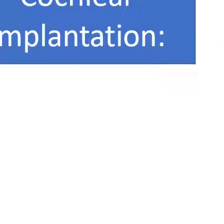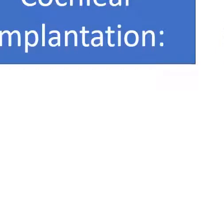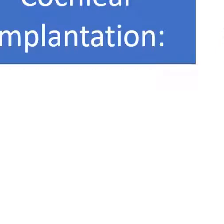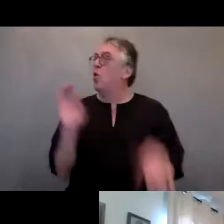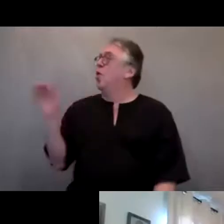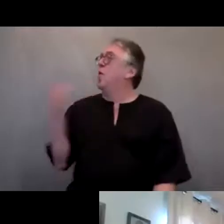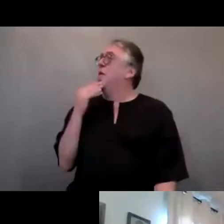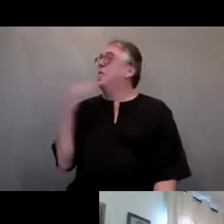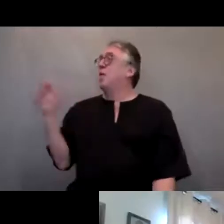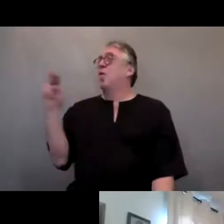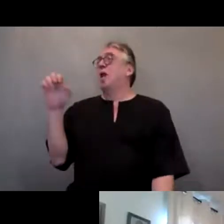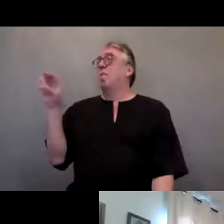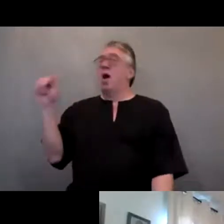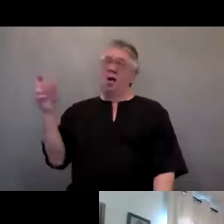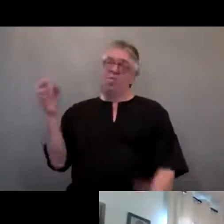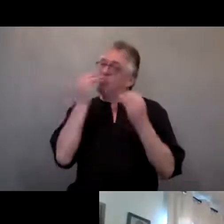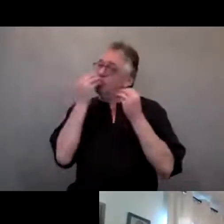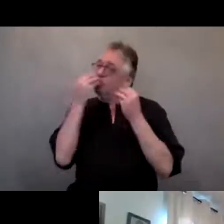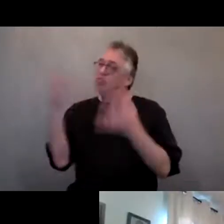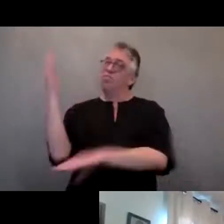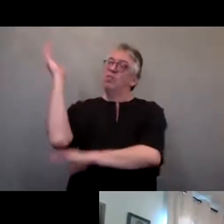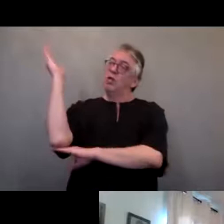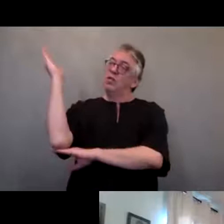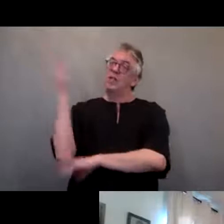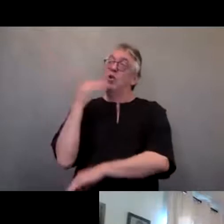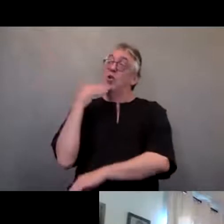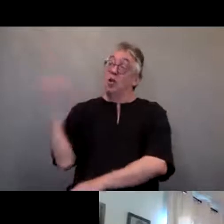. >> AVI BLAU: Okay, thank you very